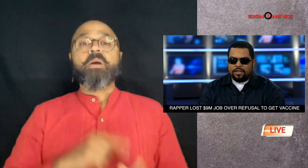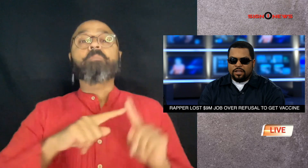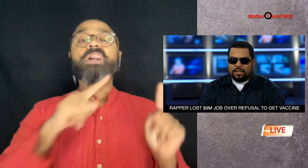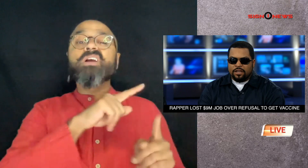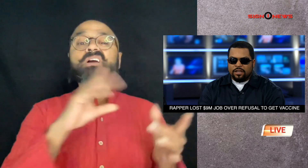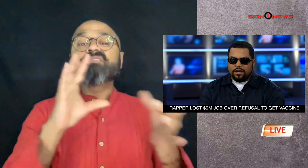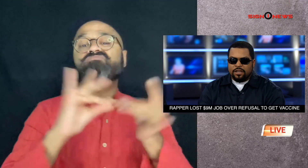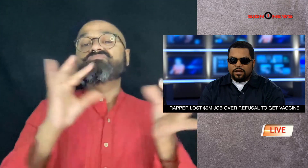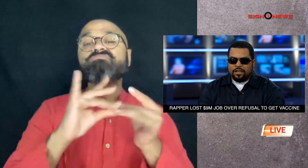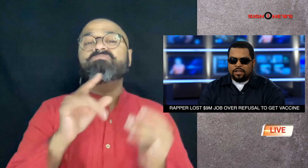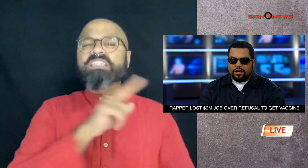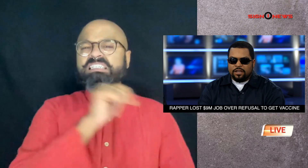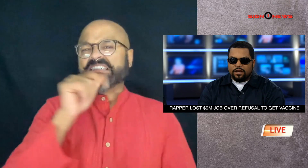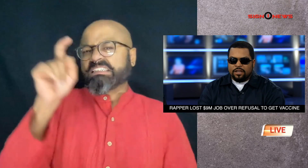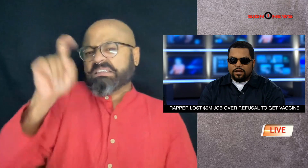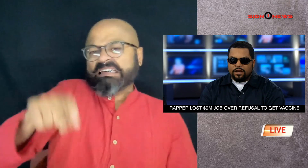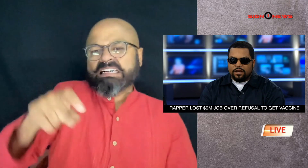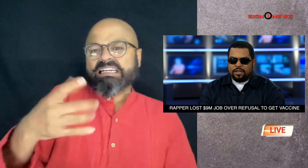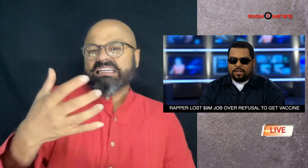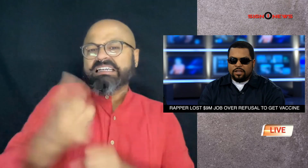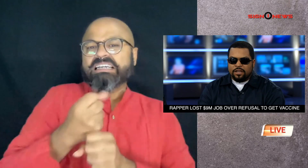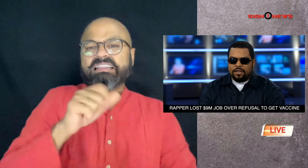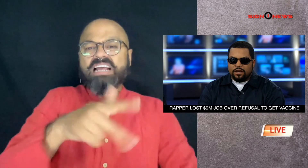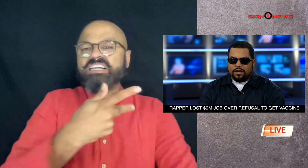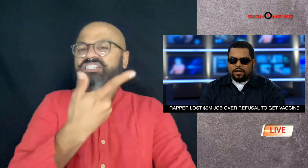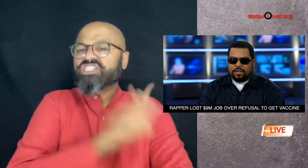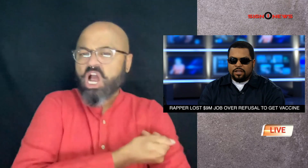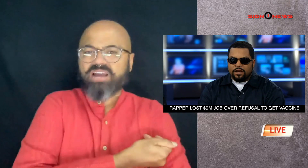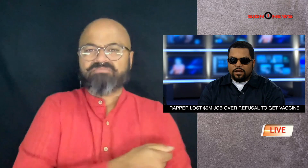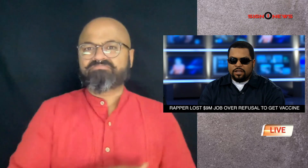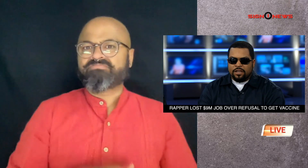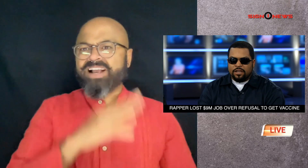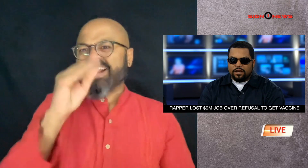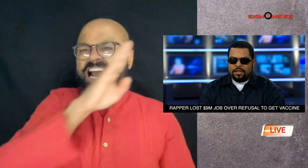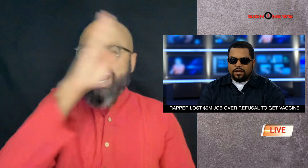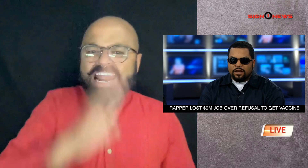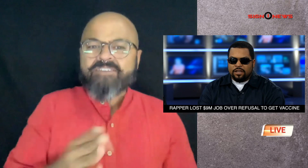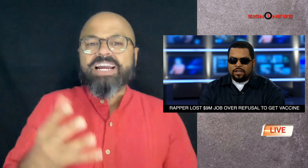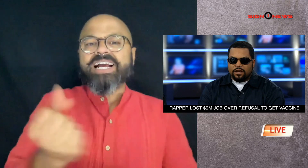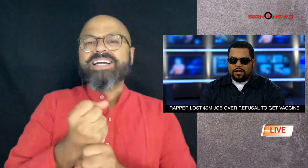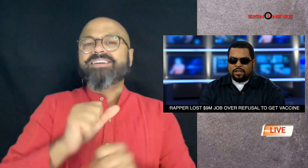but he says he didn't need the shot and never got infected with Covid